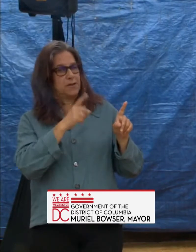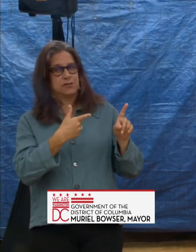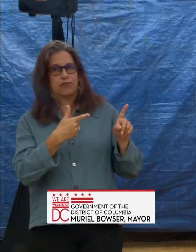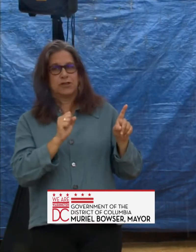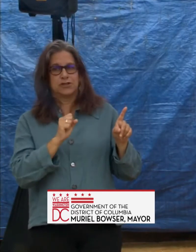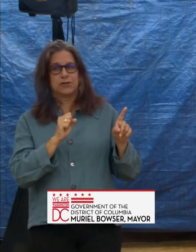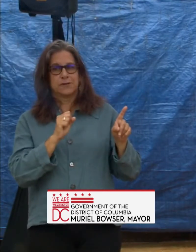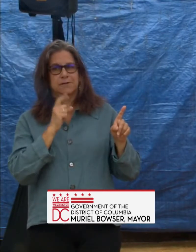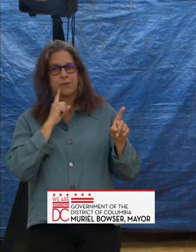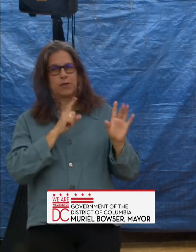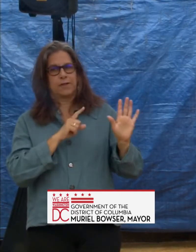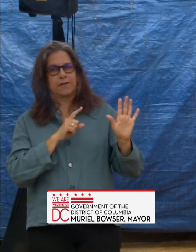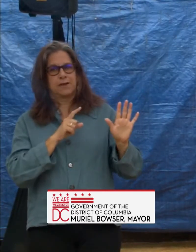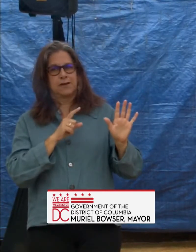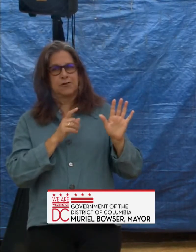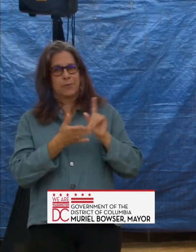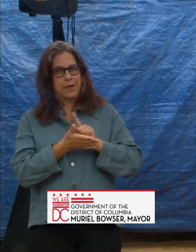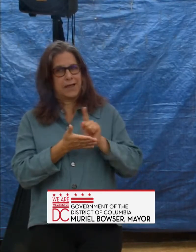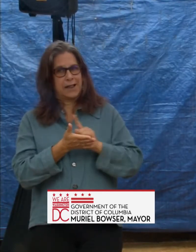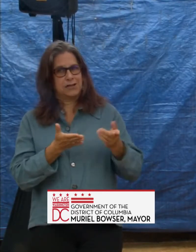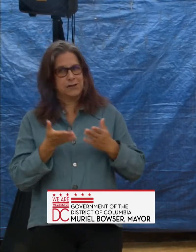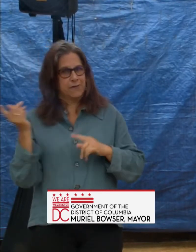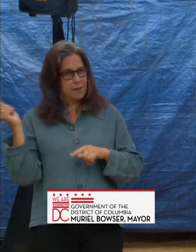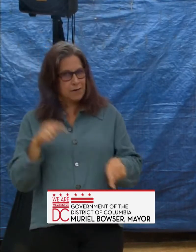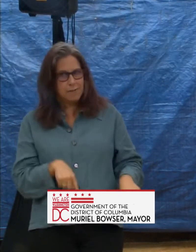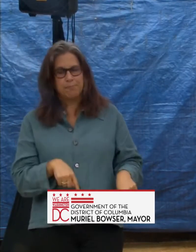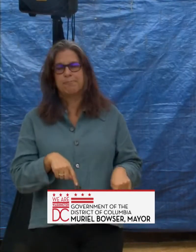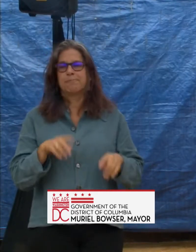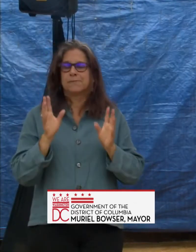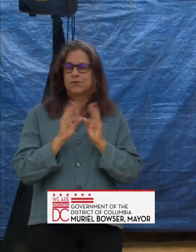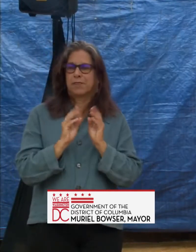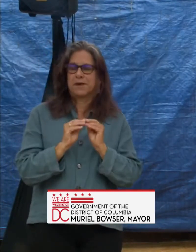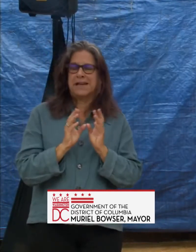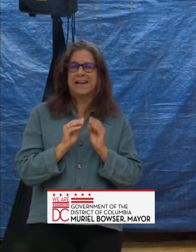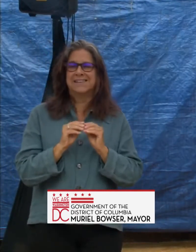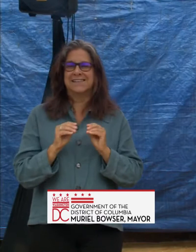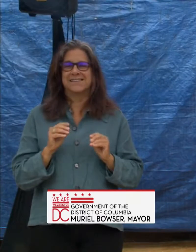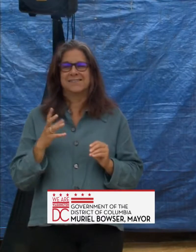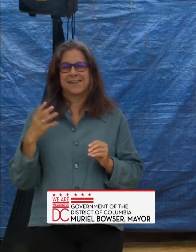THEY WERE AT THE TABLE IN A FULL TEAM, GREER AND JONATHAN AND